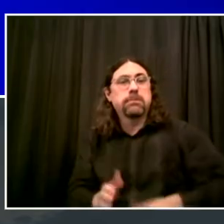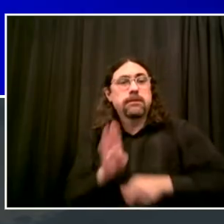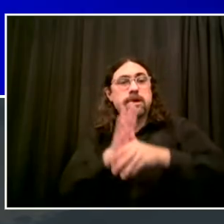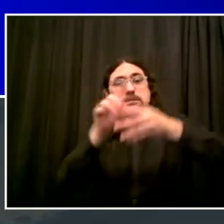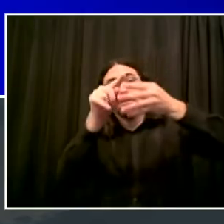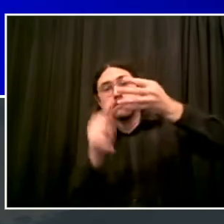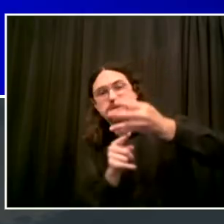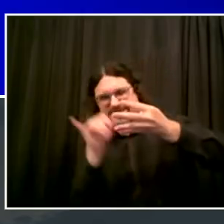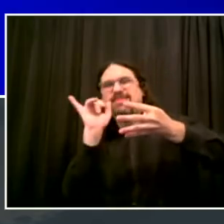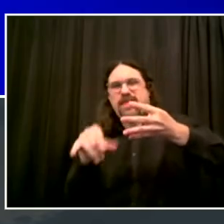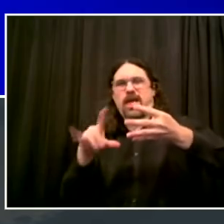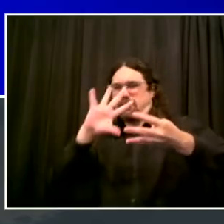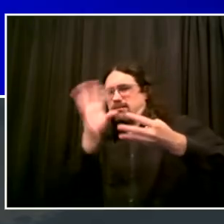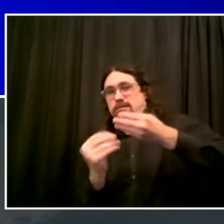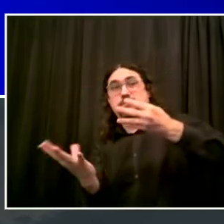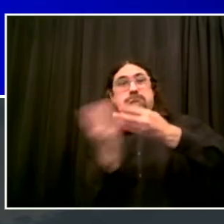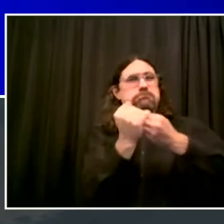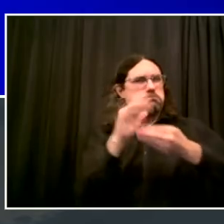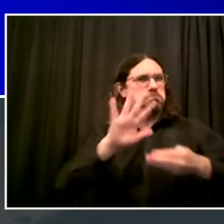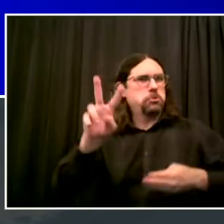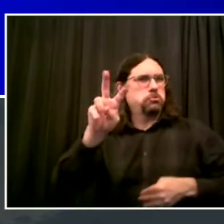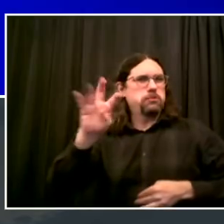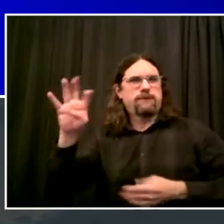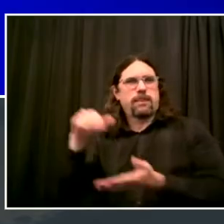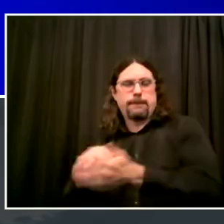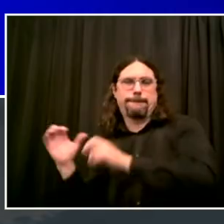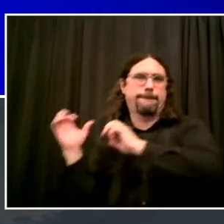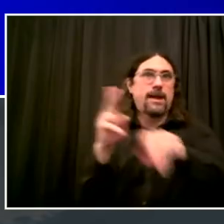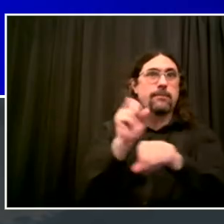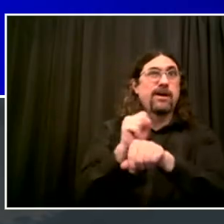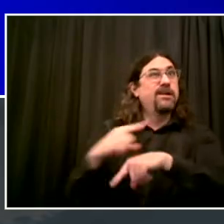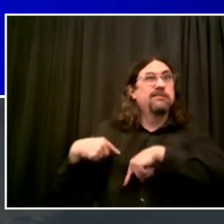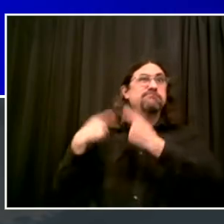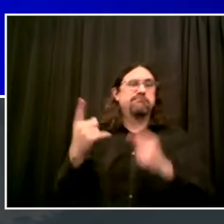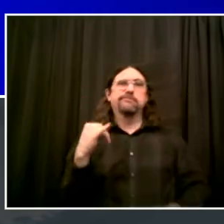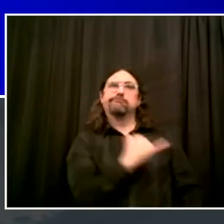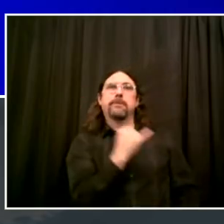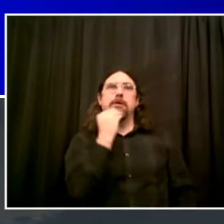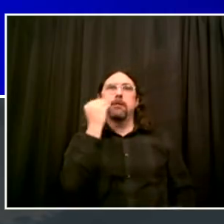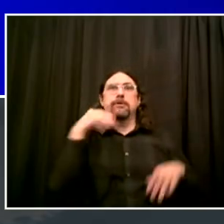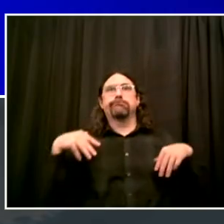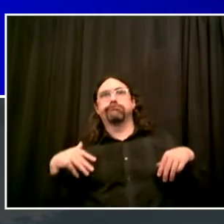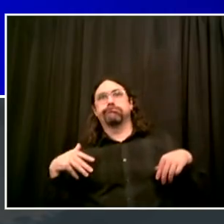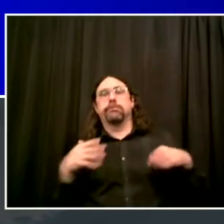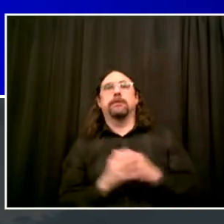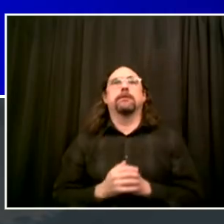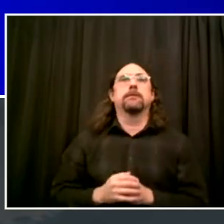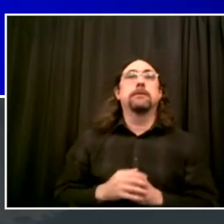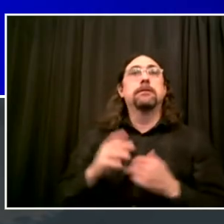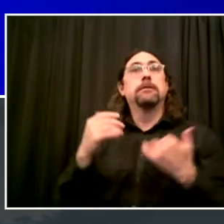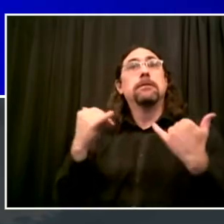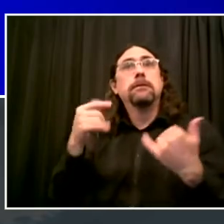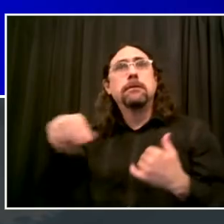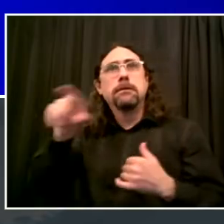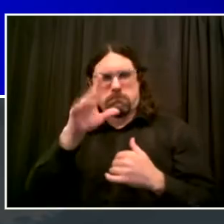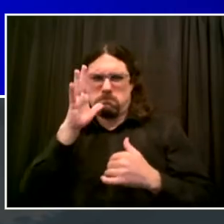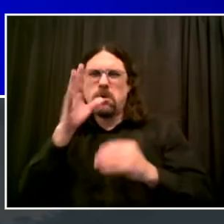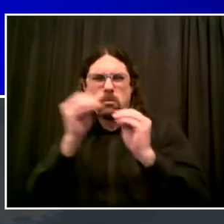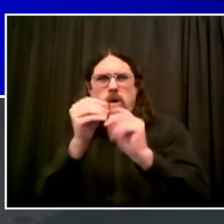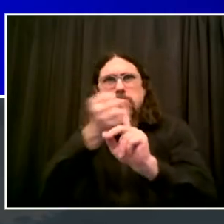WORK. WE HAVE NEVER BEEN THROUGH A PANDEMIC LIKE THIS IN THE LAST